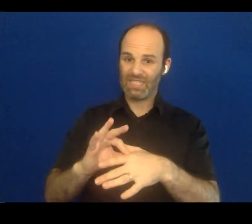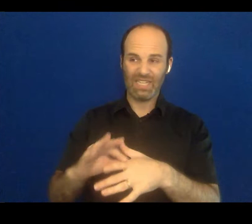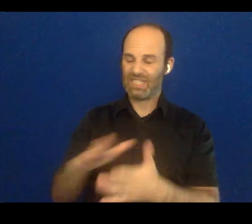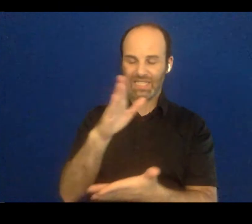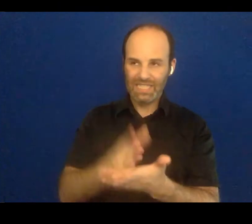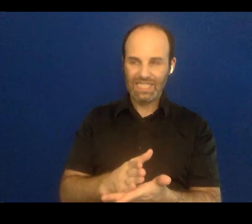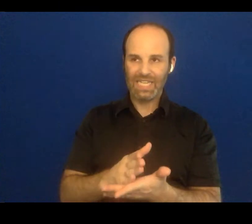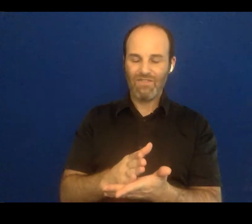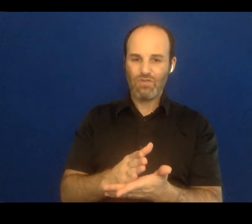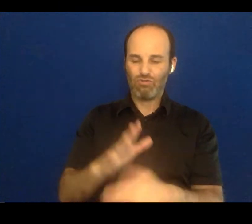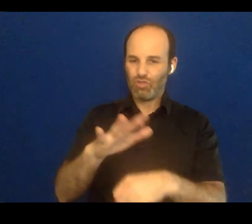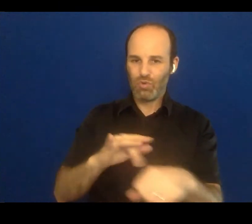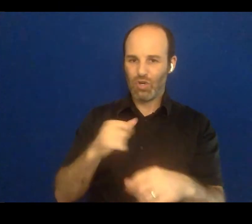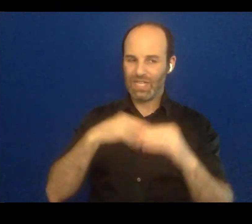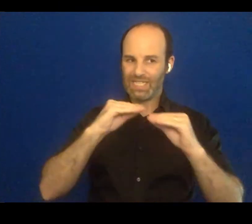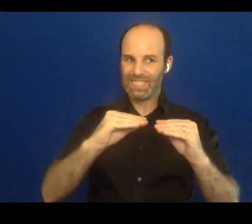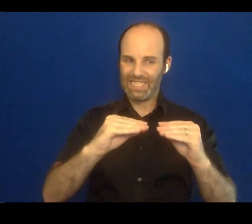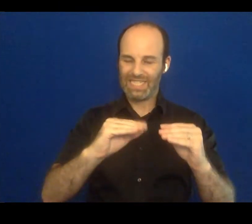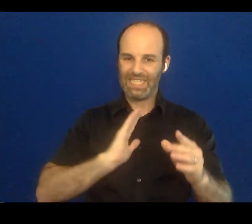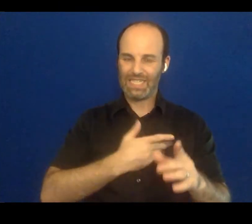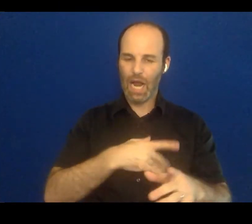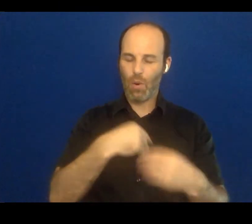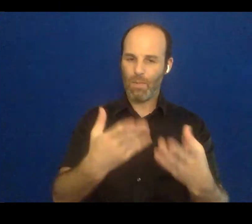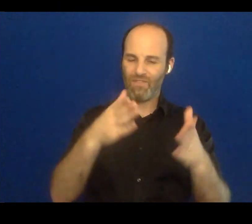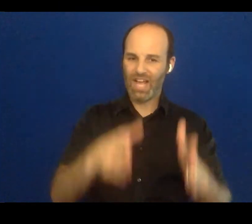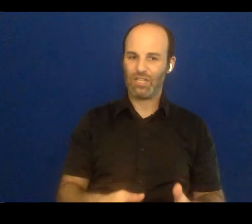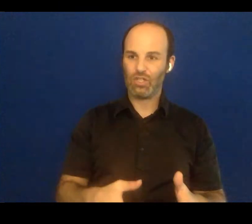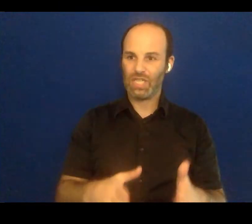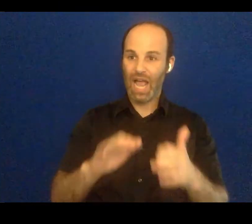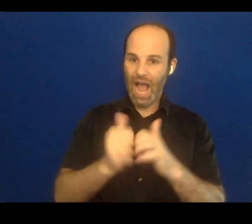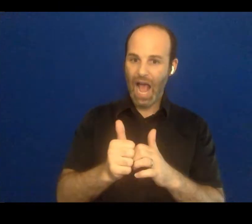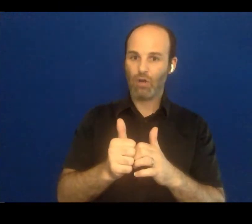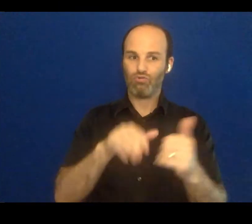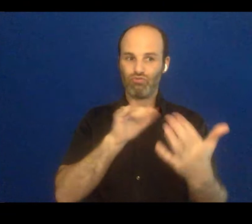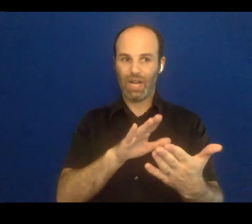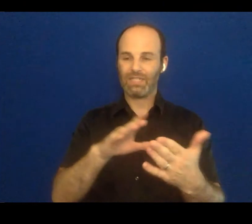PROVIDERS BASIC STUFF ABOUT